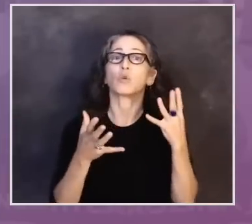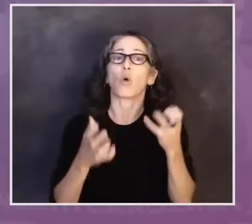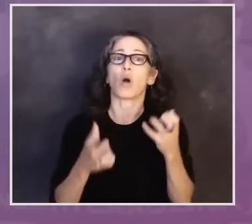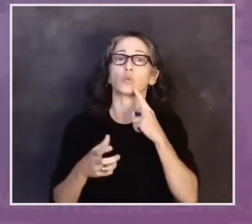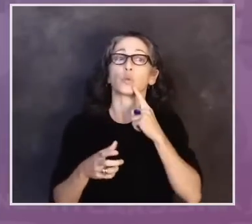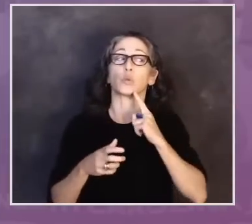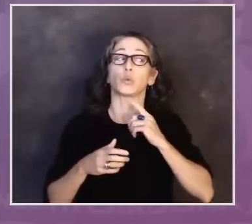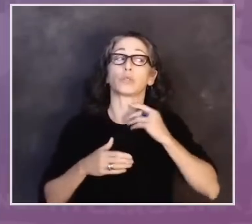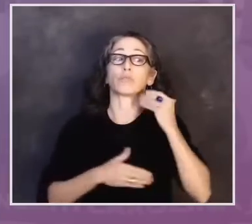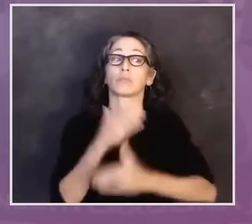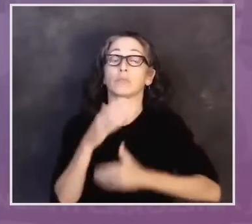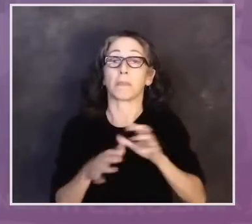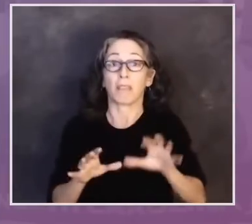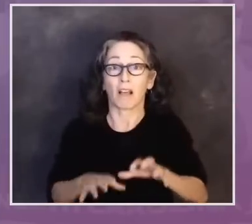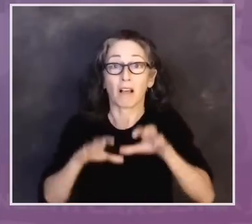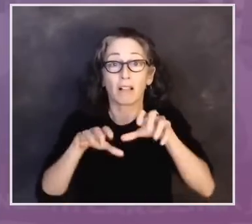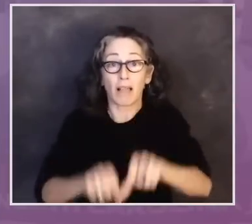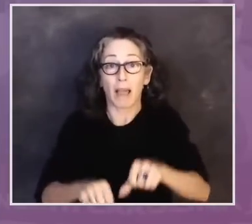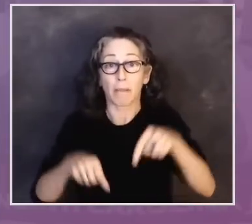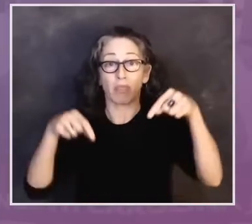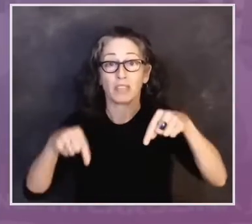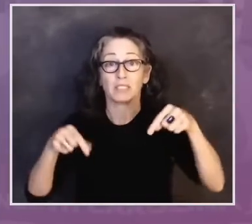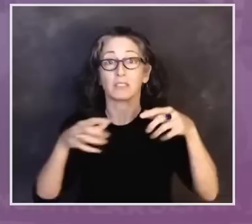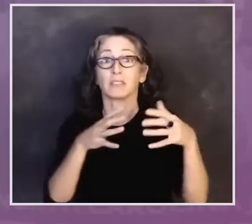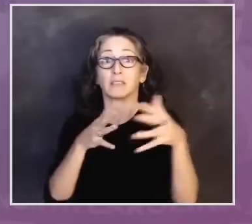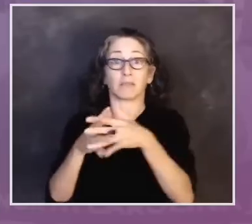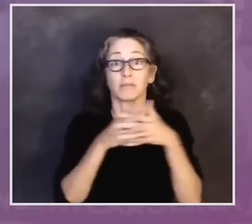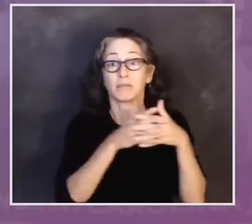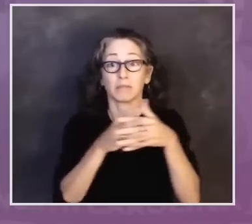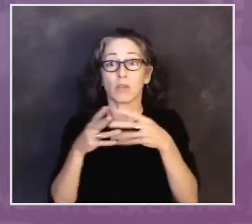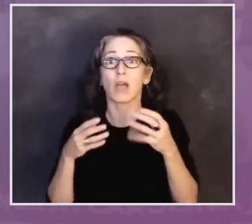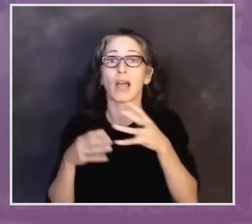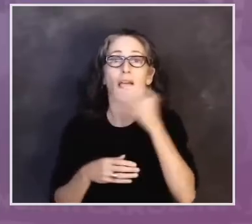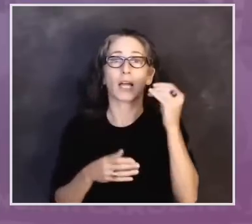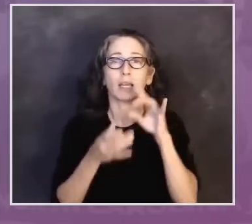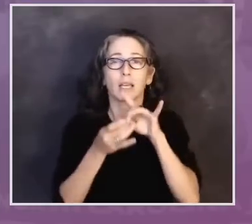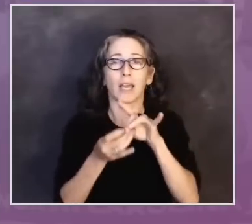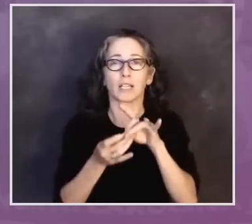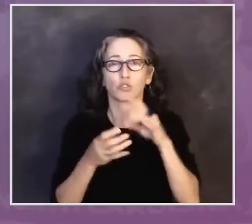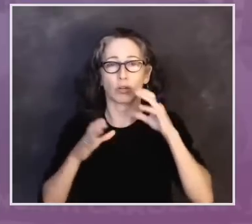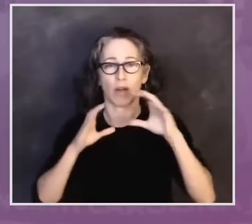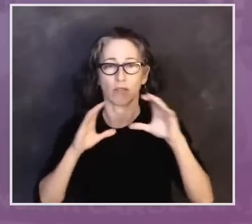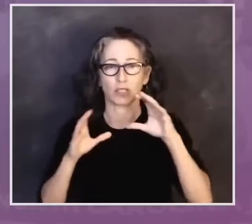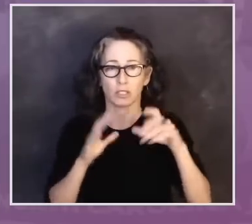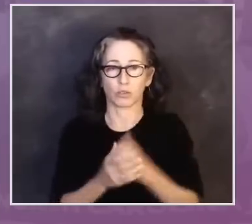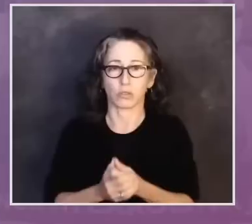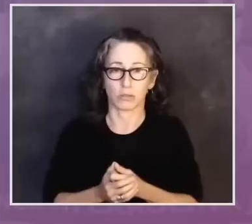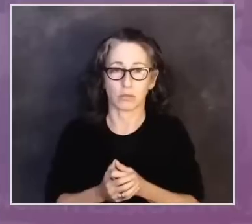DON'T PARTICIPATE IN THIS DEMOCRATIC ENDEAVOR TO NOT